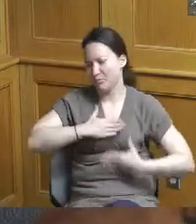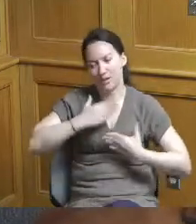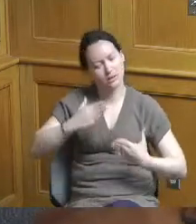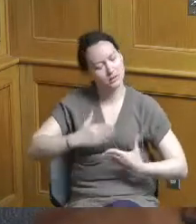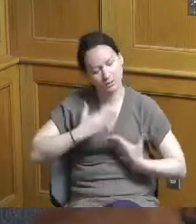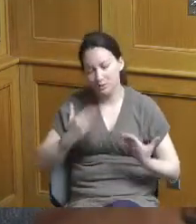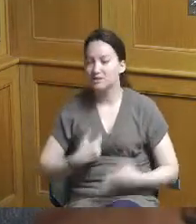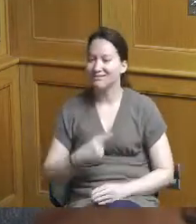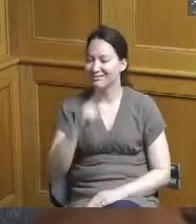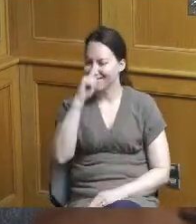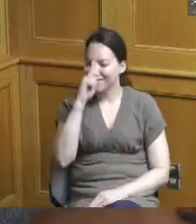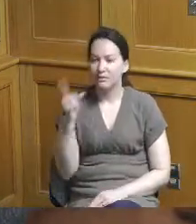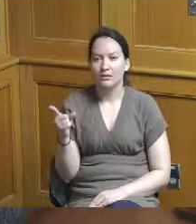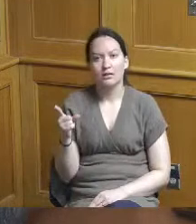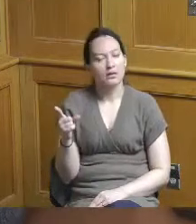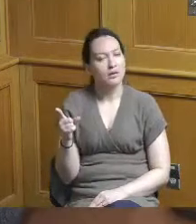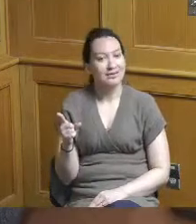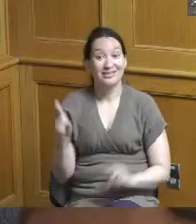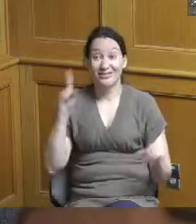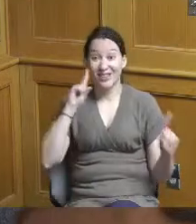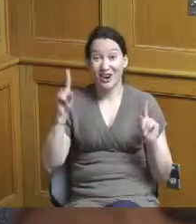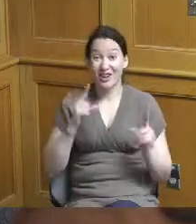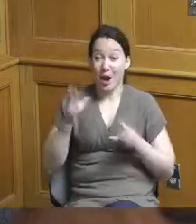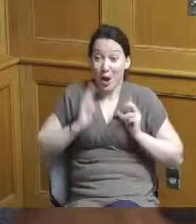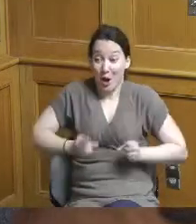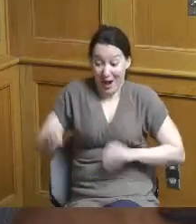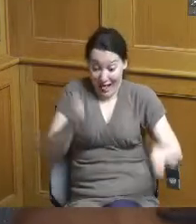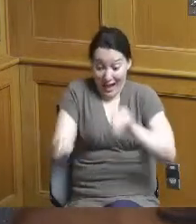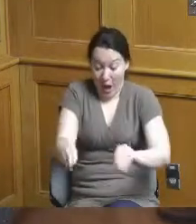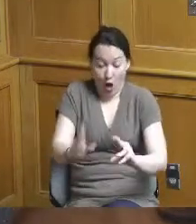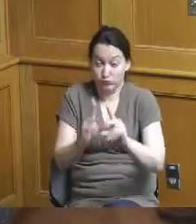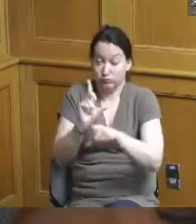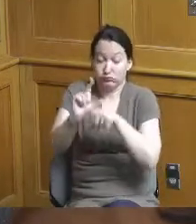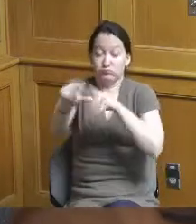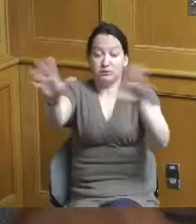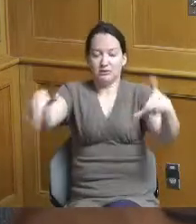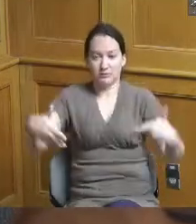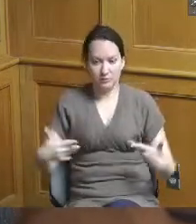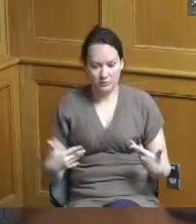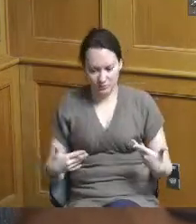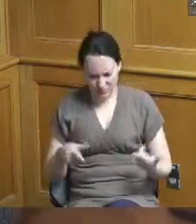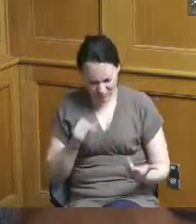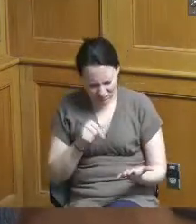think it was one of those things we hurry up put it together and this ran off we gotta put